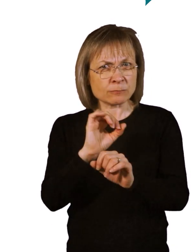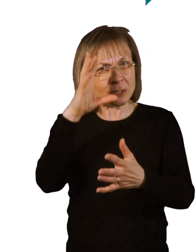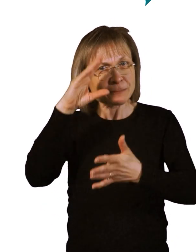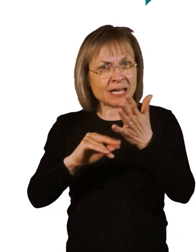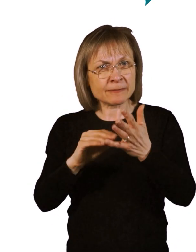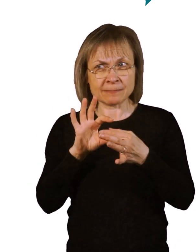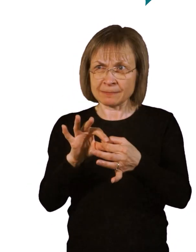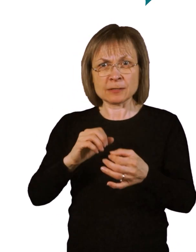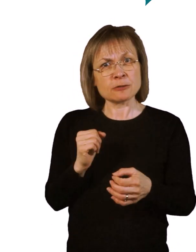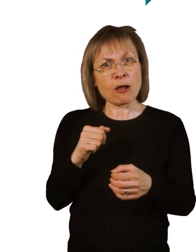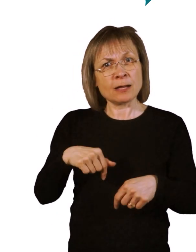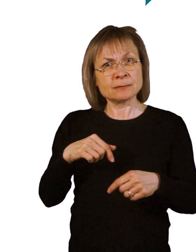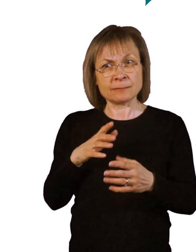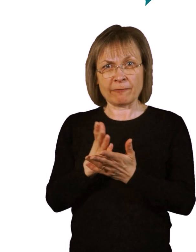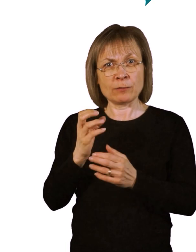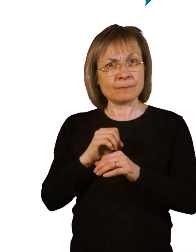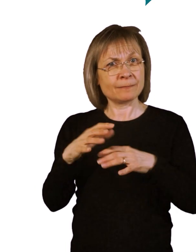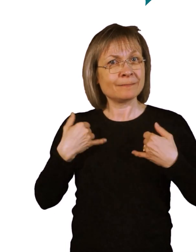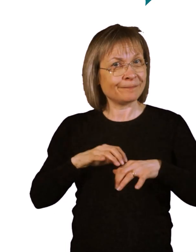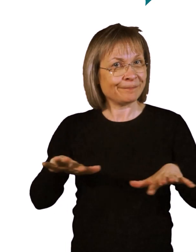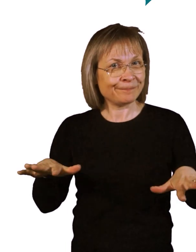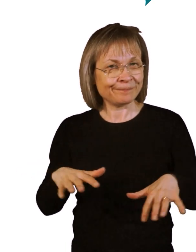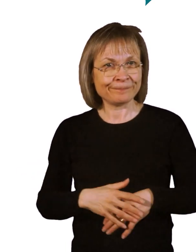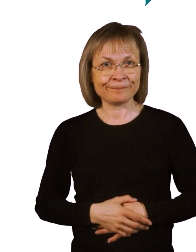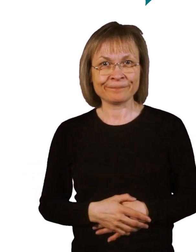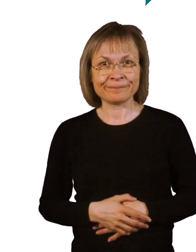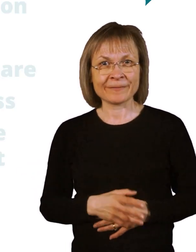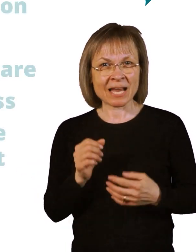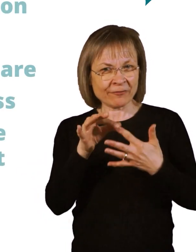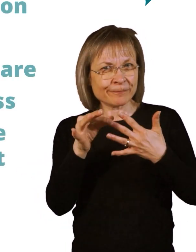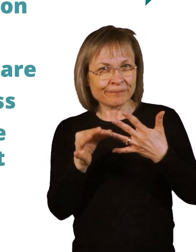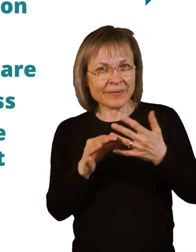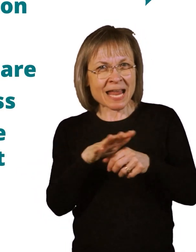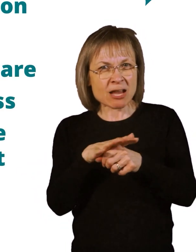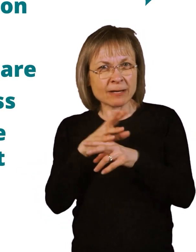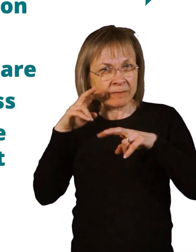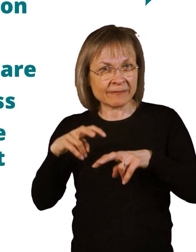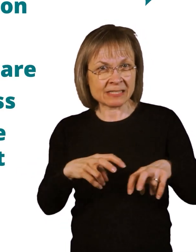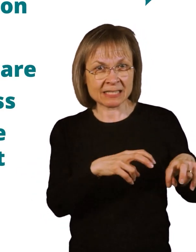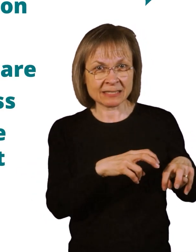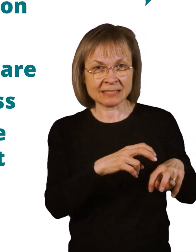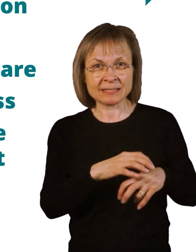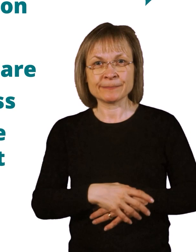your experiences in Scotland during the COVID-19 pandemic. Here is a reminder of the key areas of investigation.